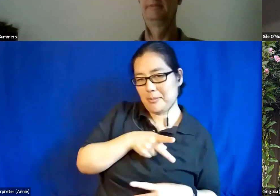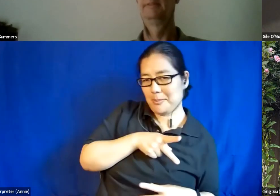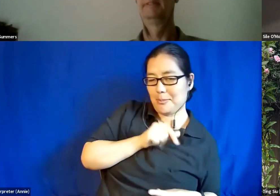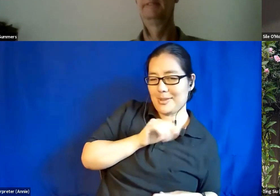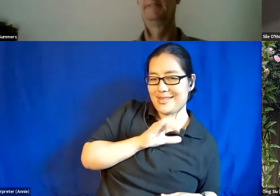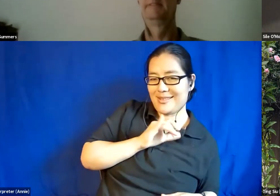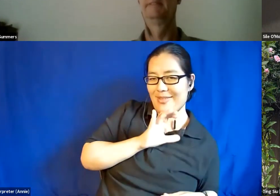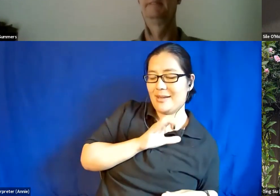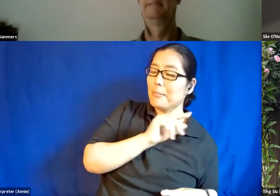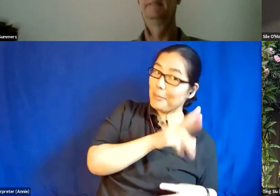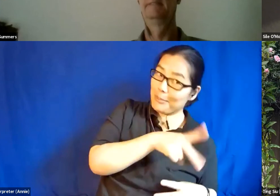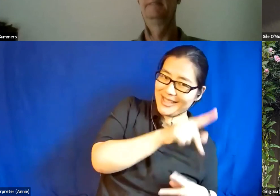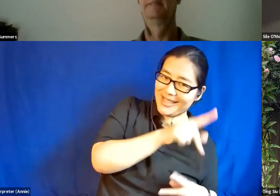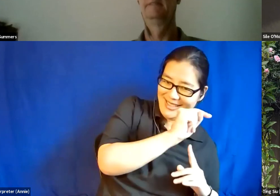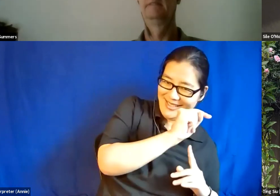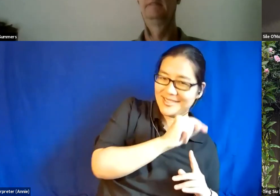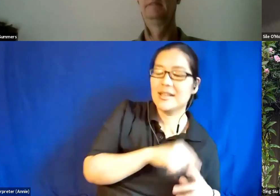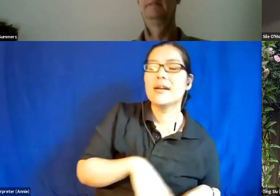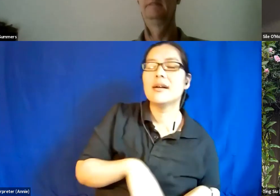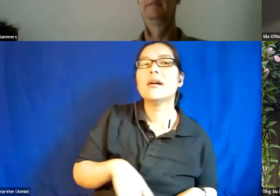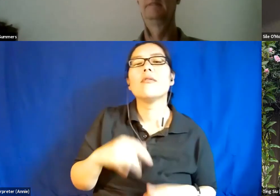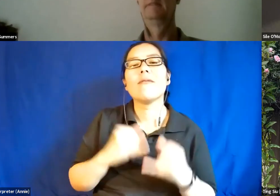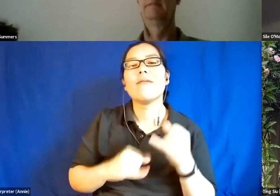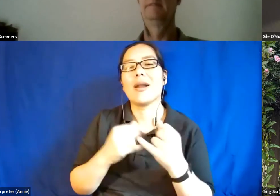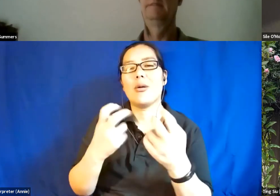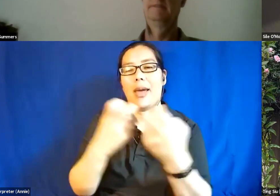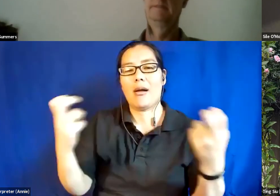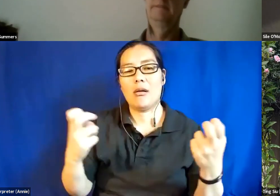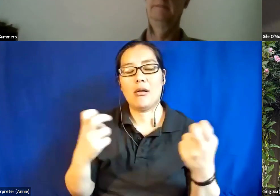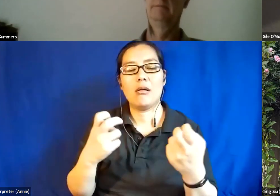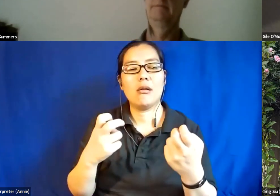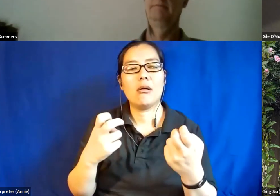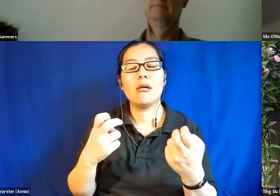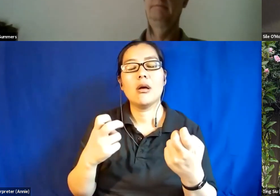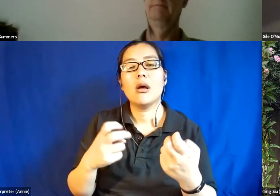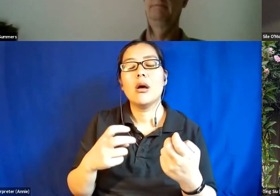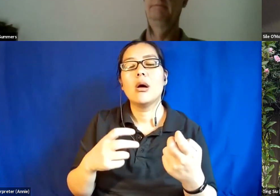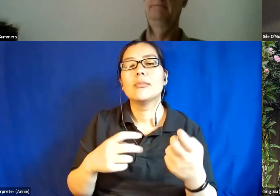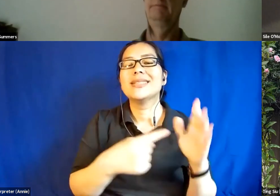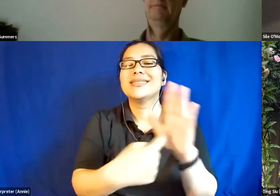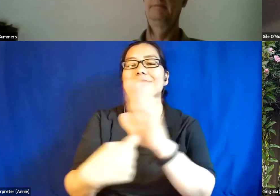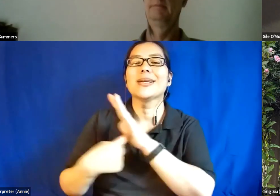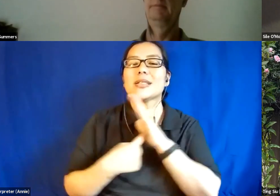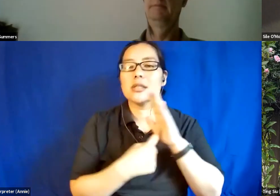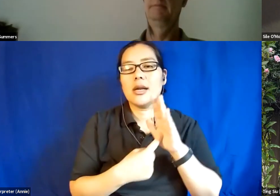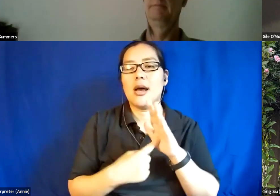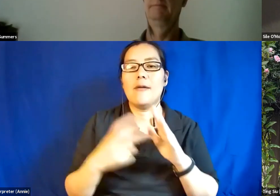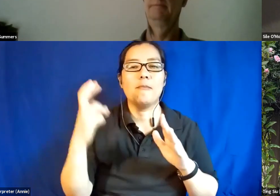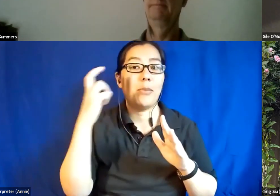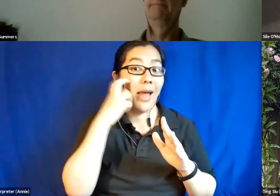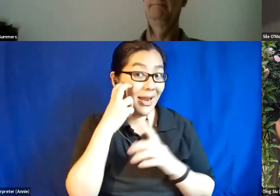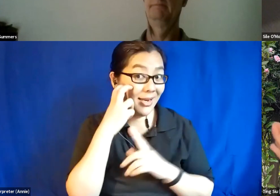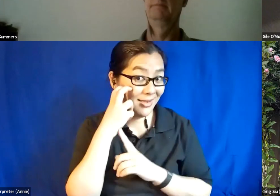panel for the day. Panel four will be talking about depictions of blindness in comics. Enjoy your break, everybody.